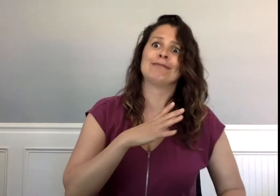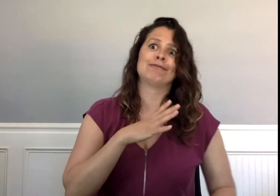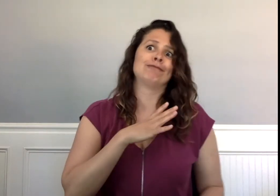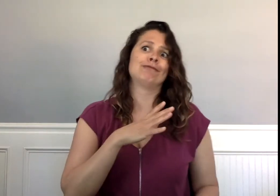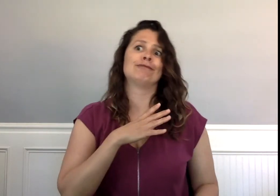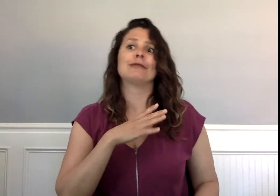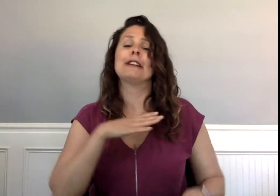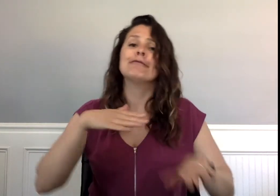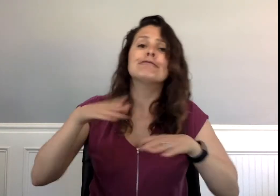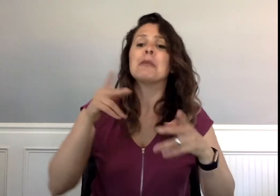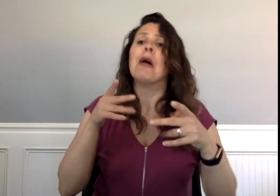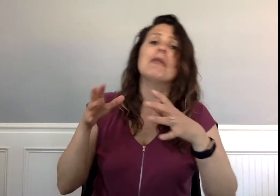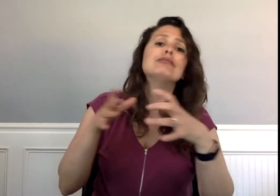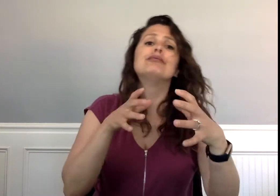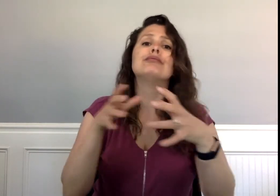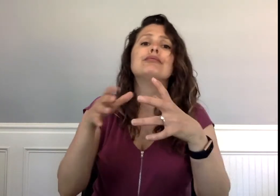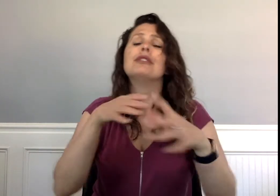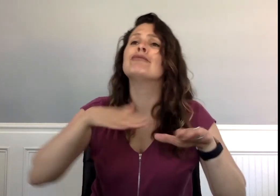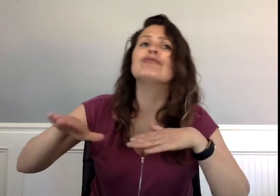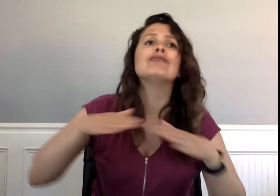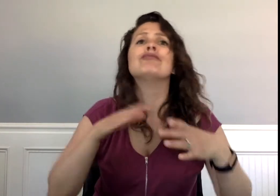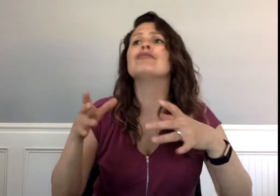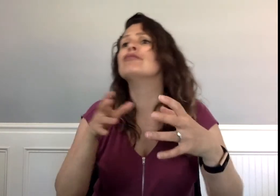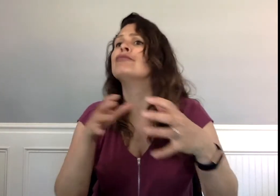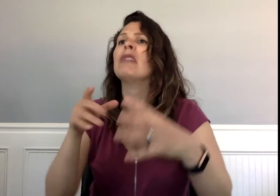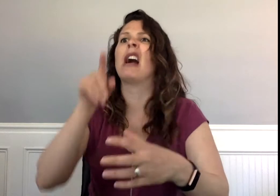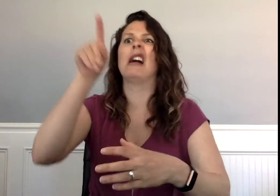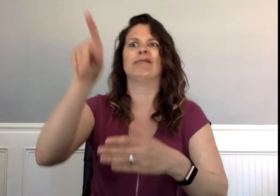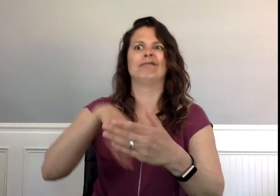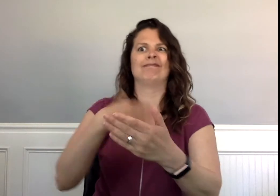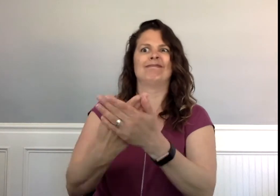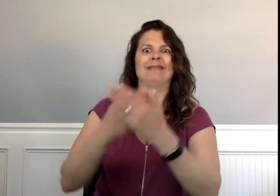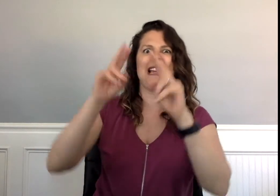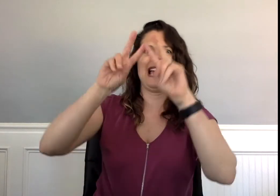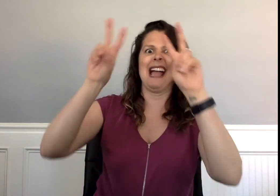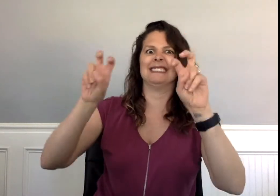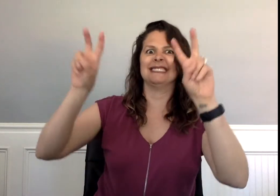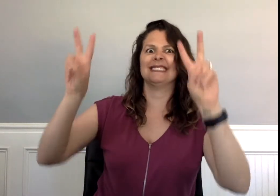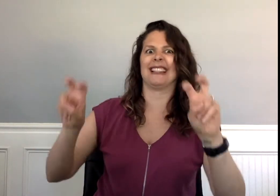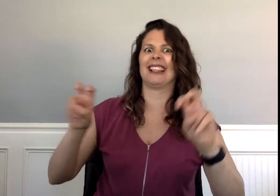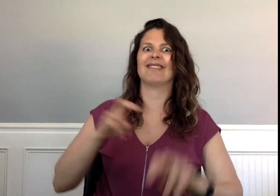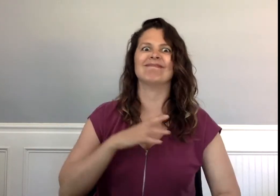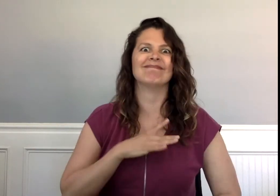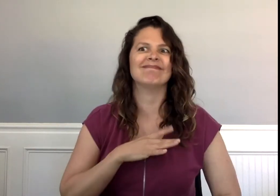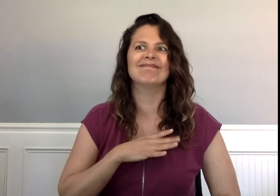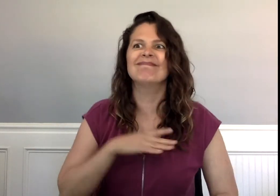He followed the crowd up to the castle.